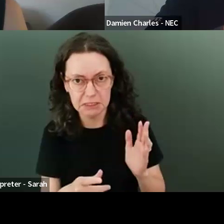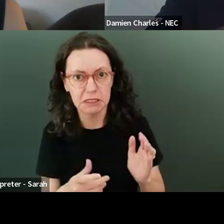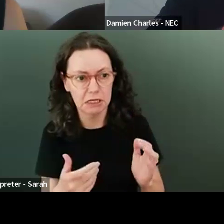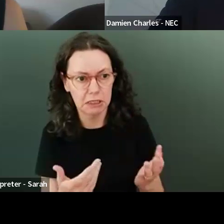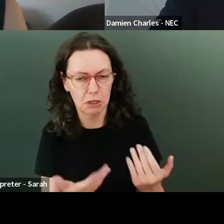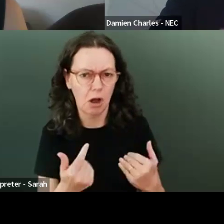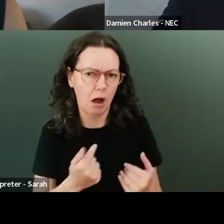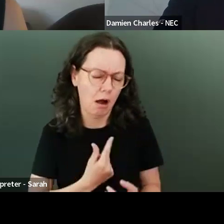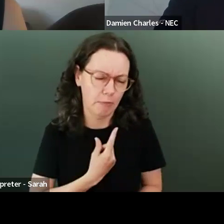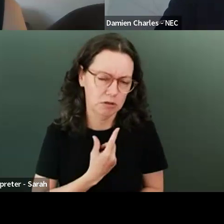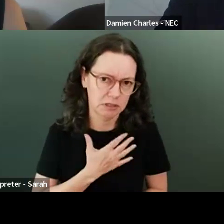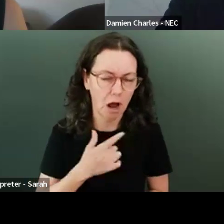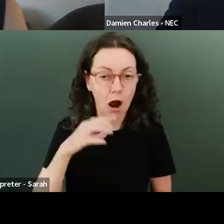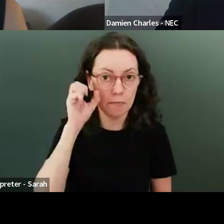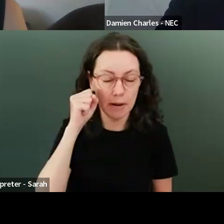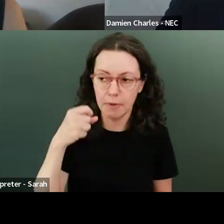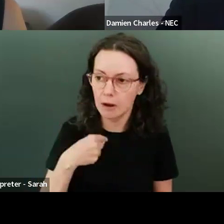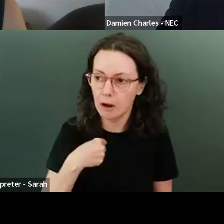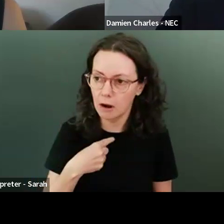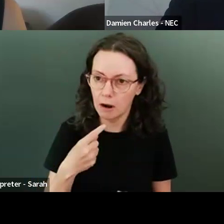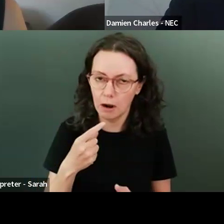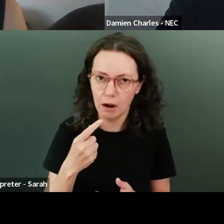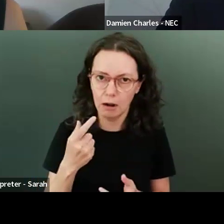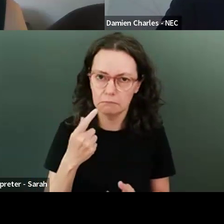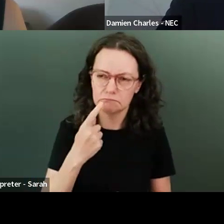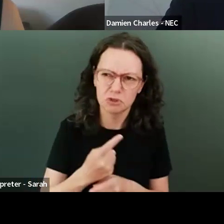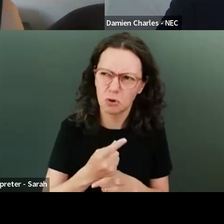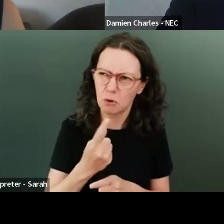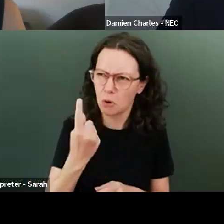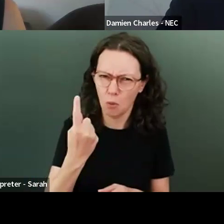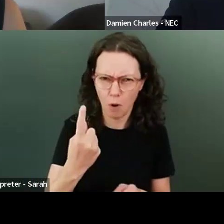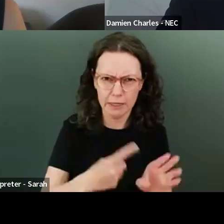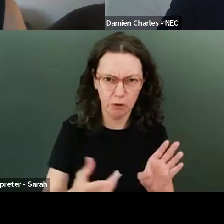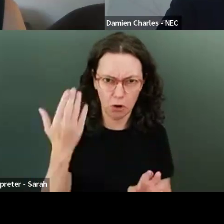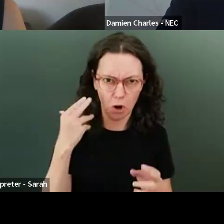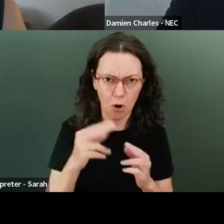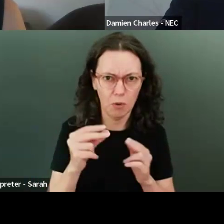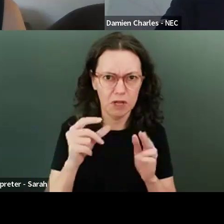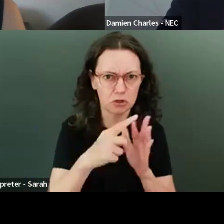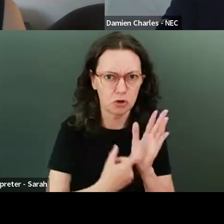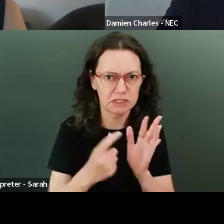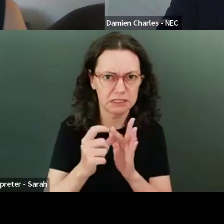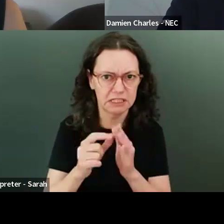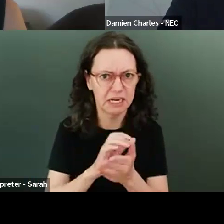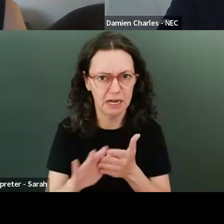Personally you know I remember being on a panel probably a year ago with Dr